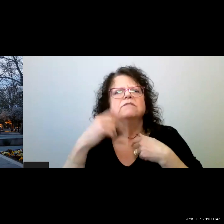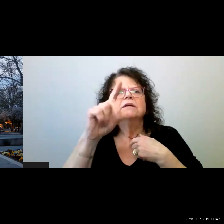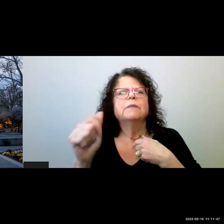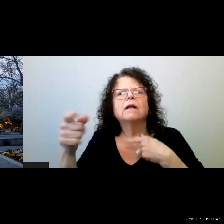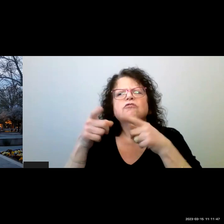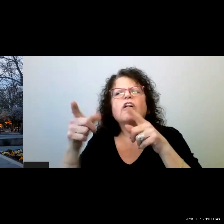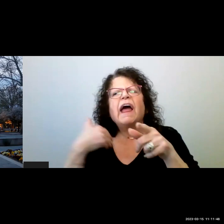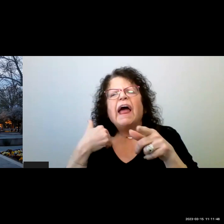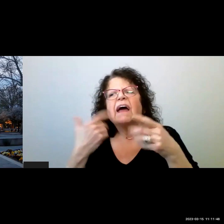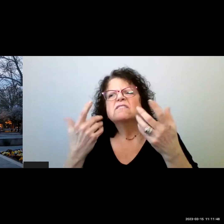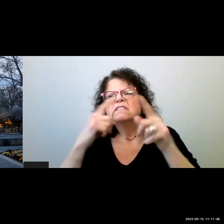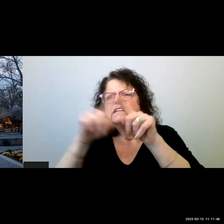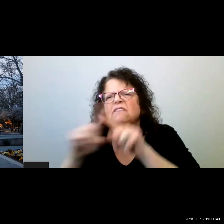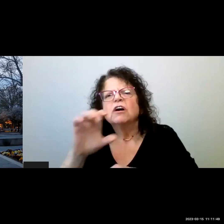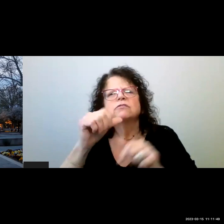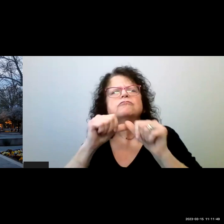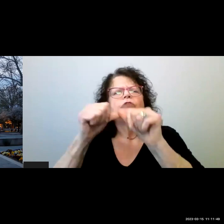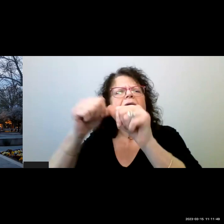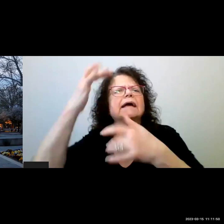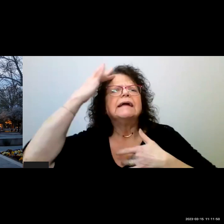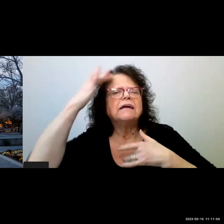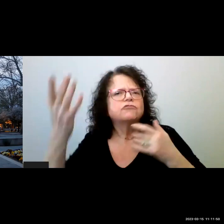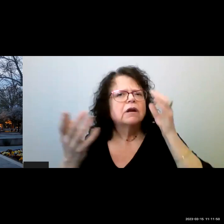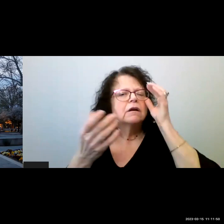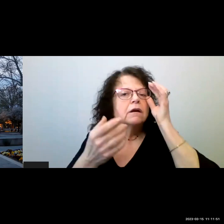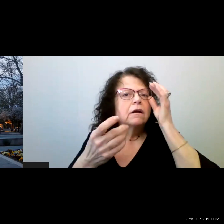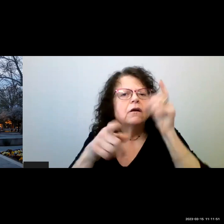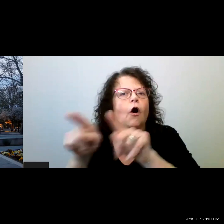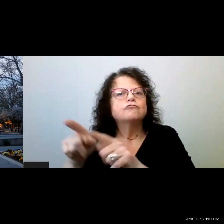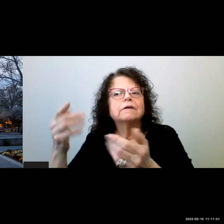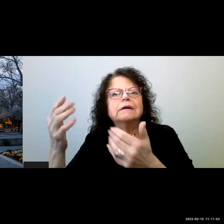chronic conditions also are immunocompromised. People with disabilities